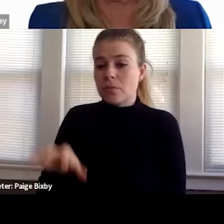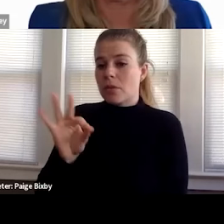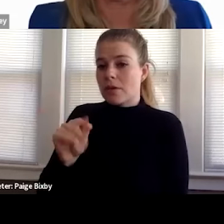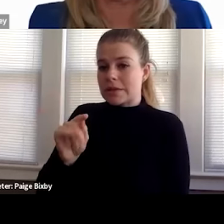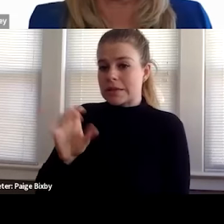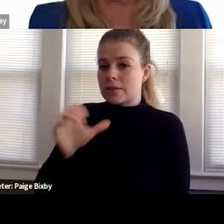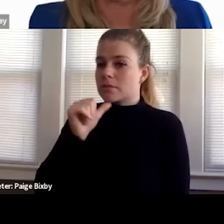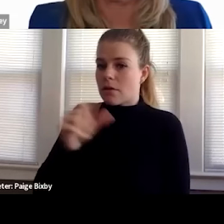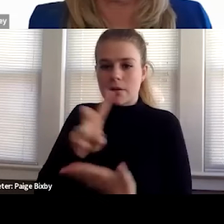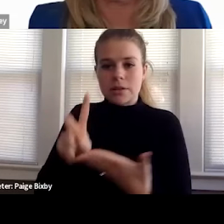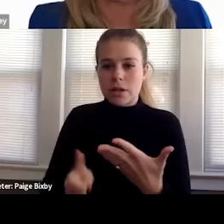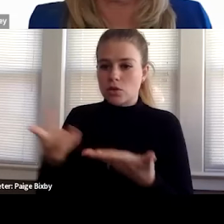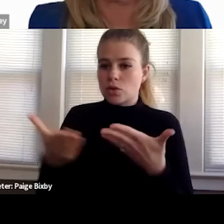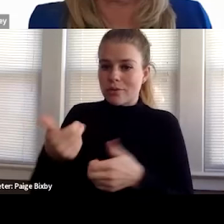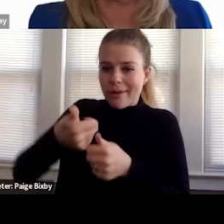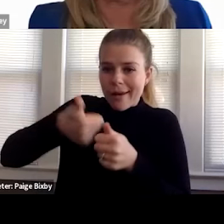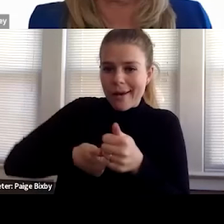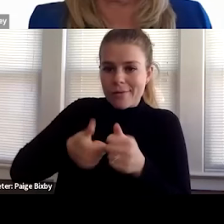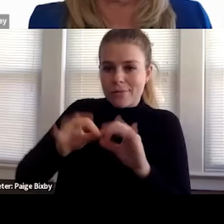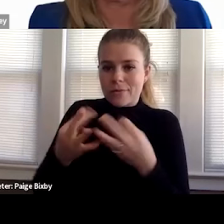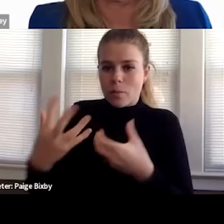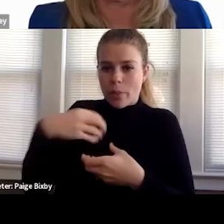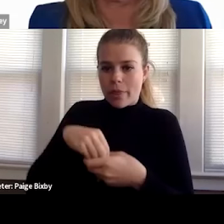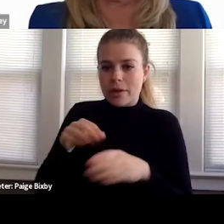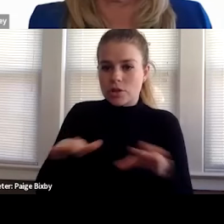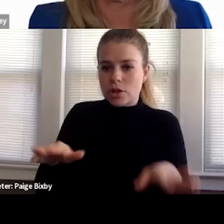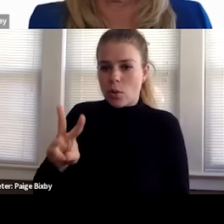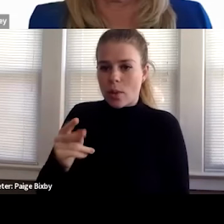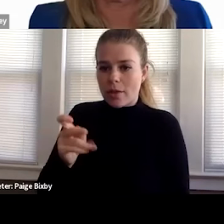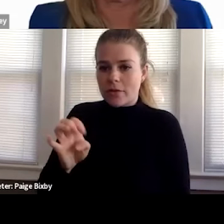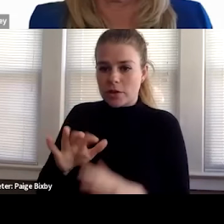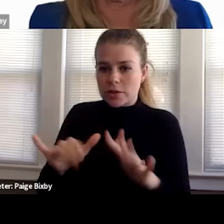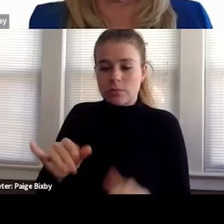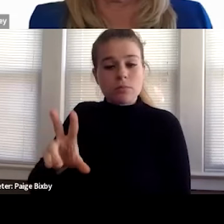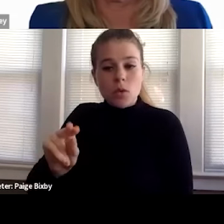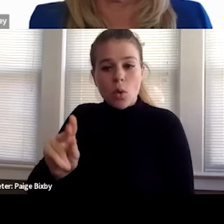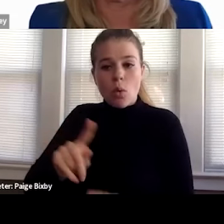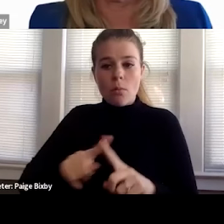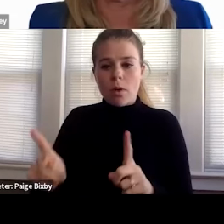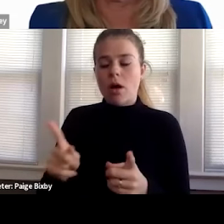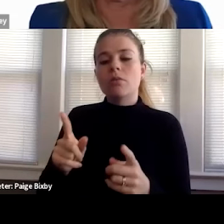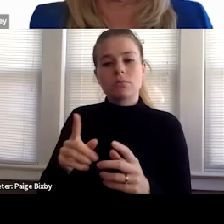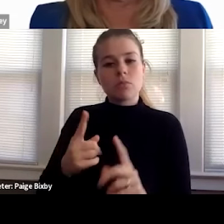to serve every family in the child welfare system. They are designed to serve families that would otherwise not succeed